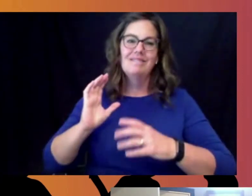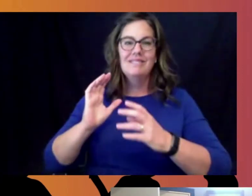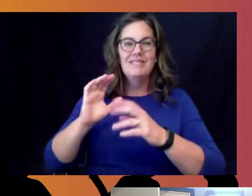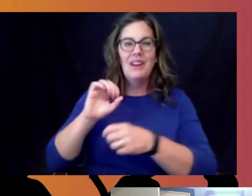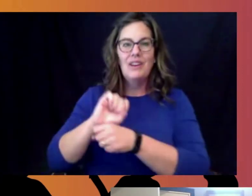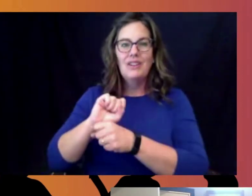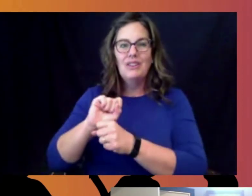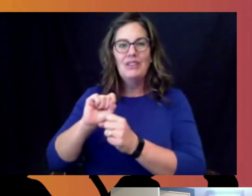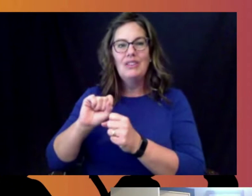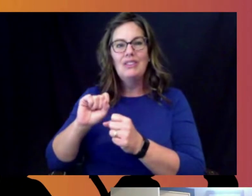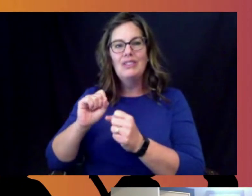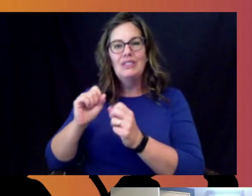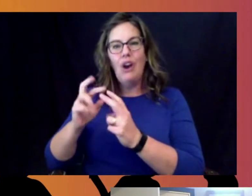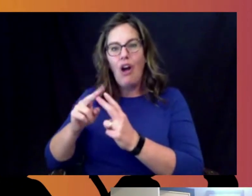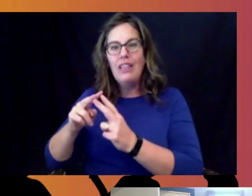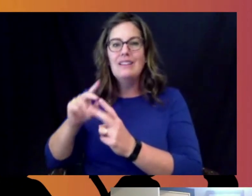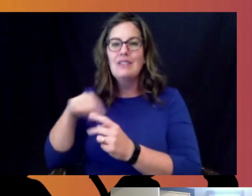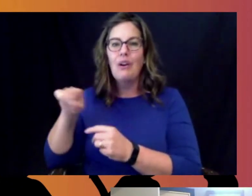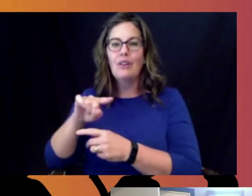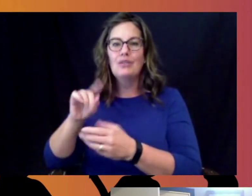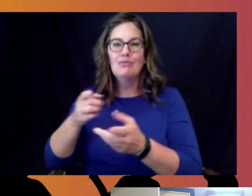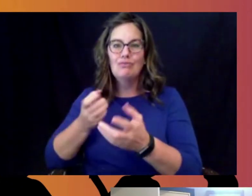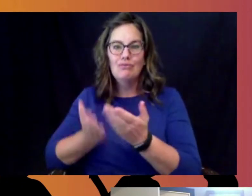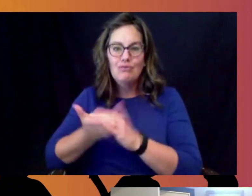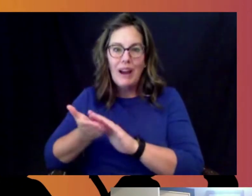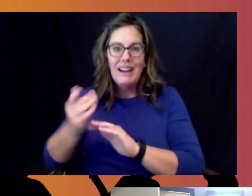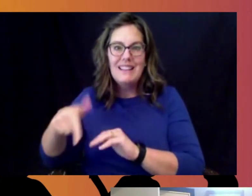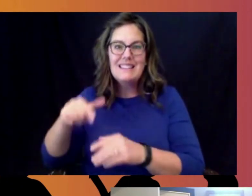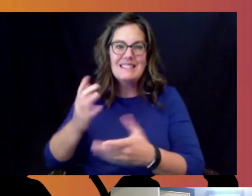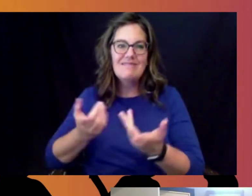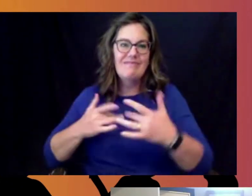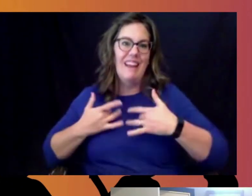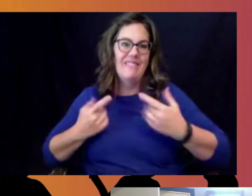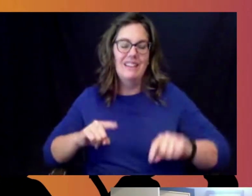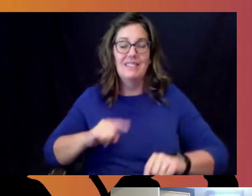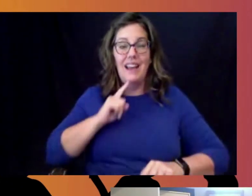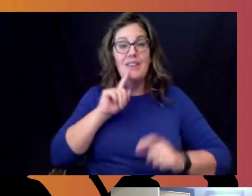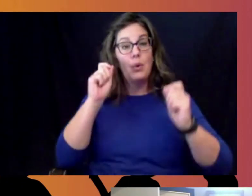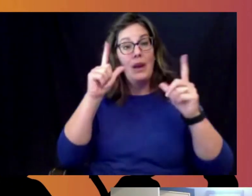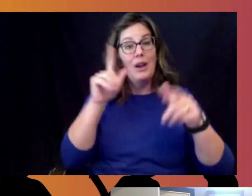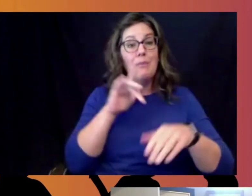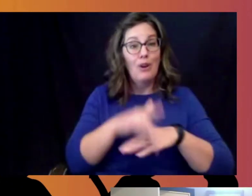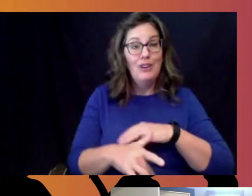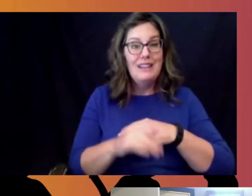i had to wake up pretty early um to get prepared my mom was like why are you up so early